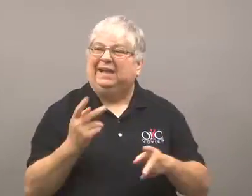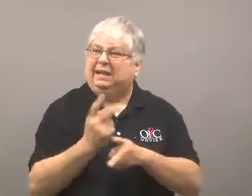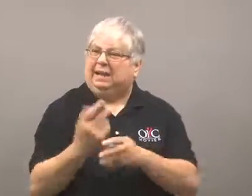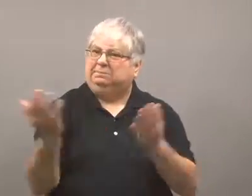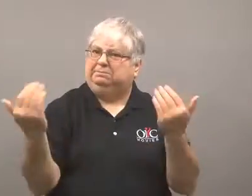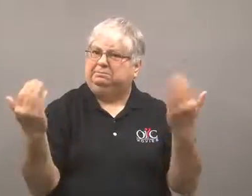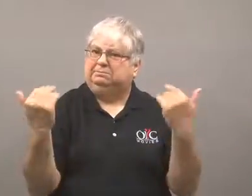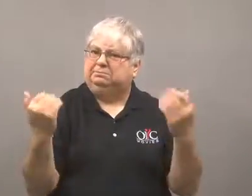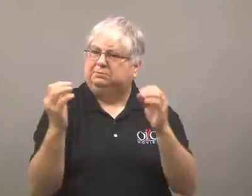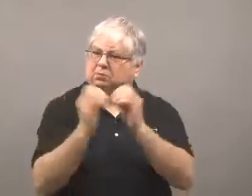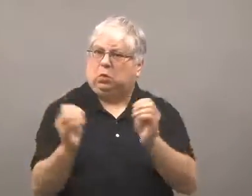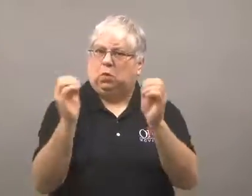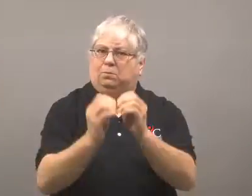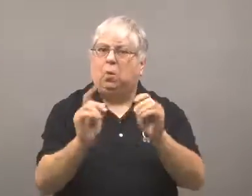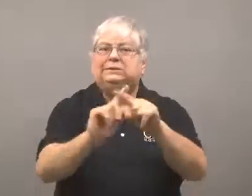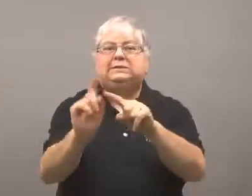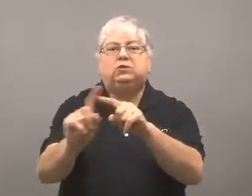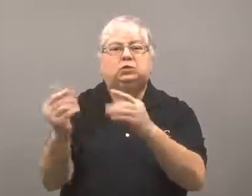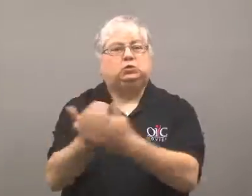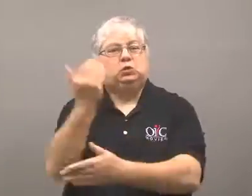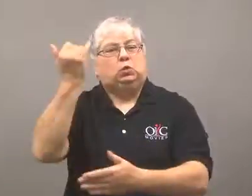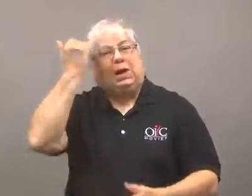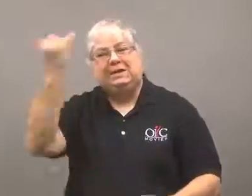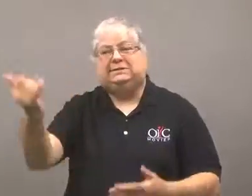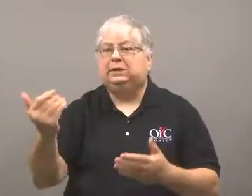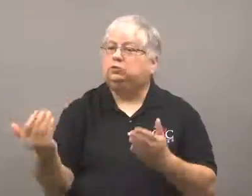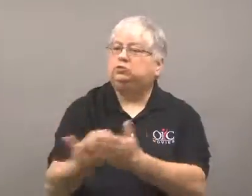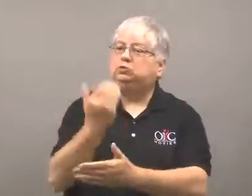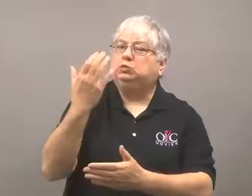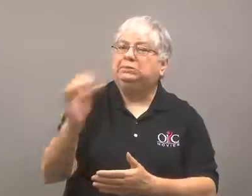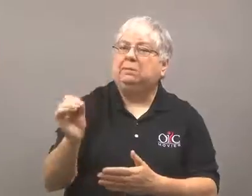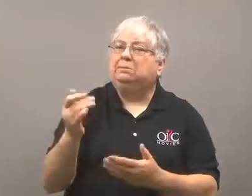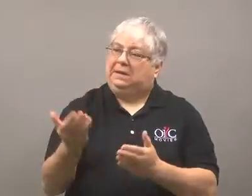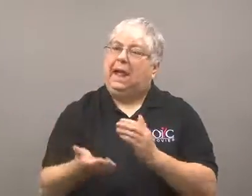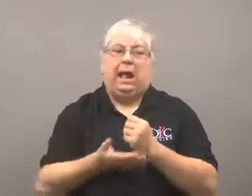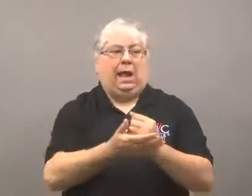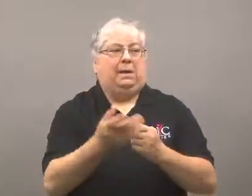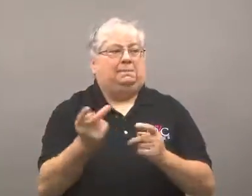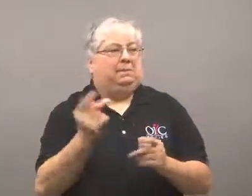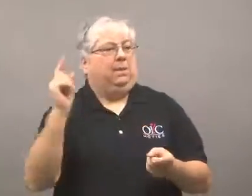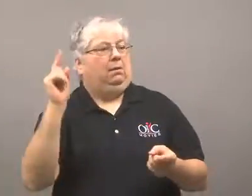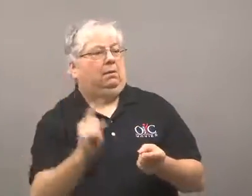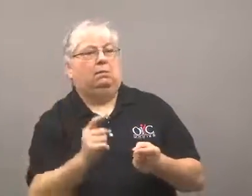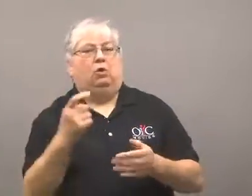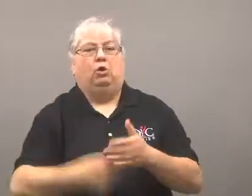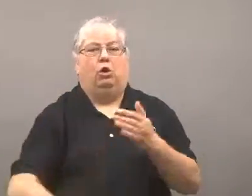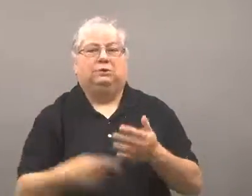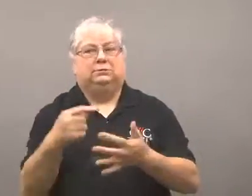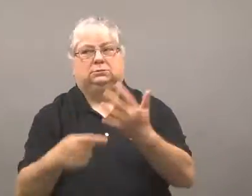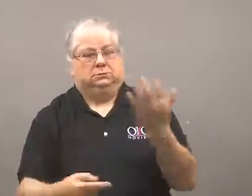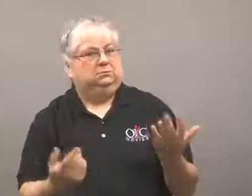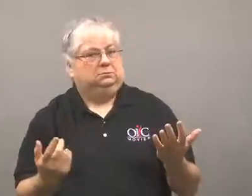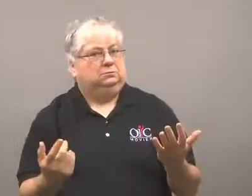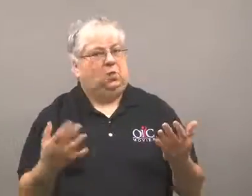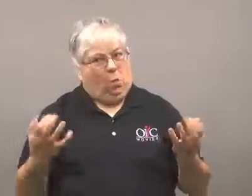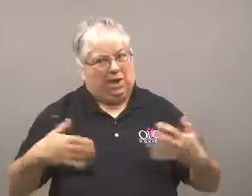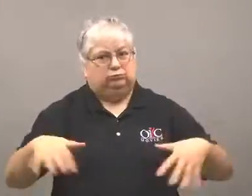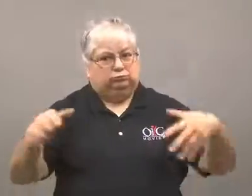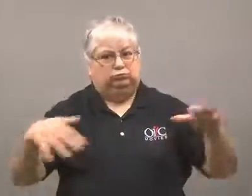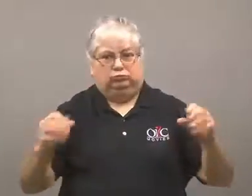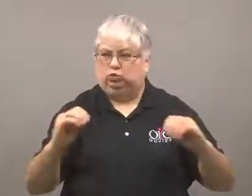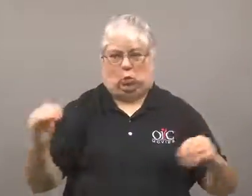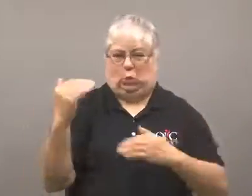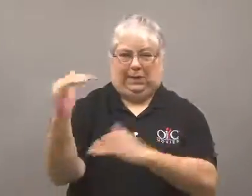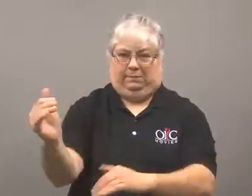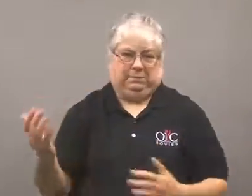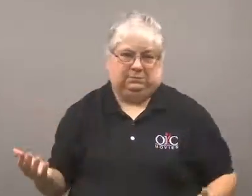It keeps the market open to cheaper new innovations and companies without limitations.